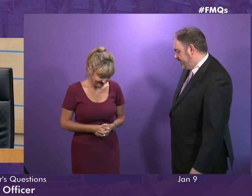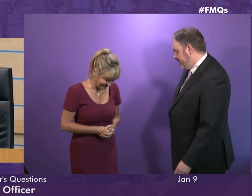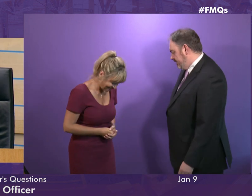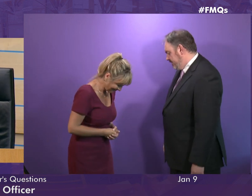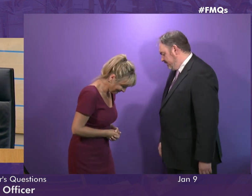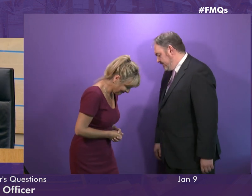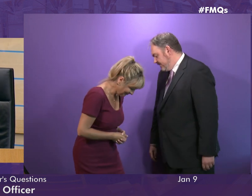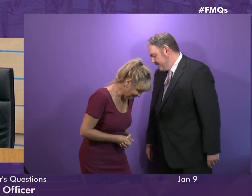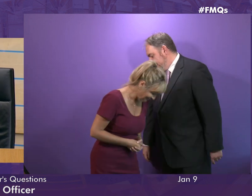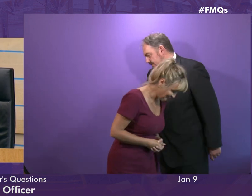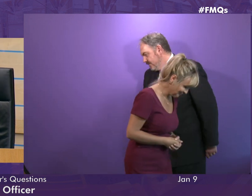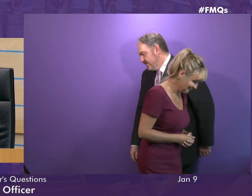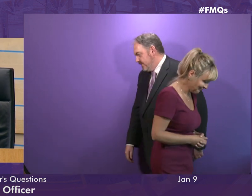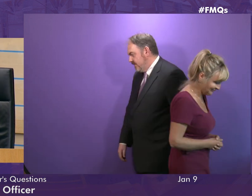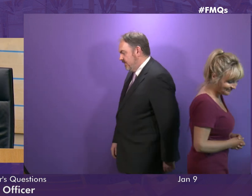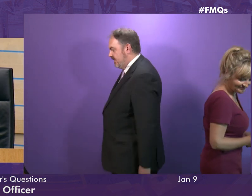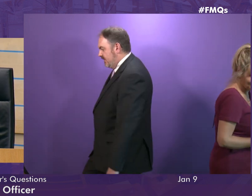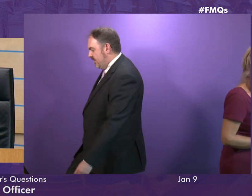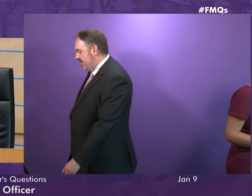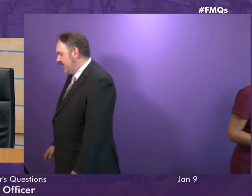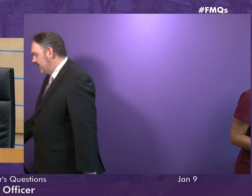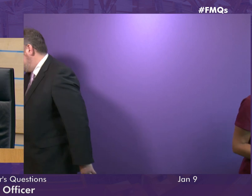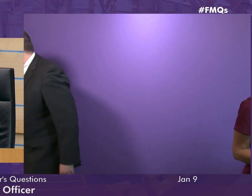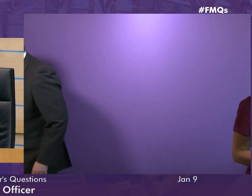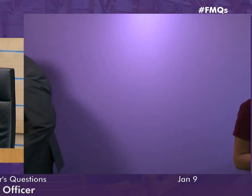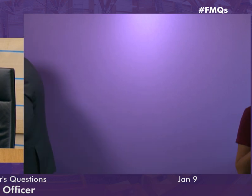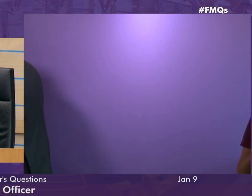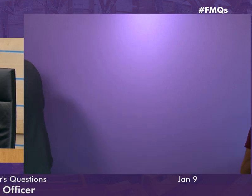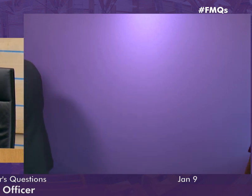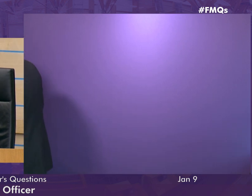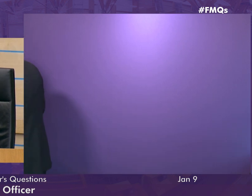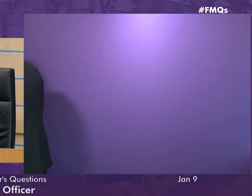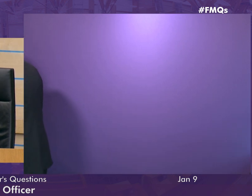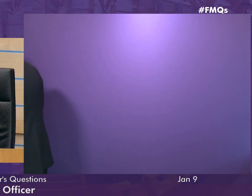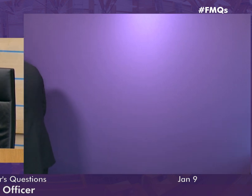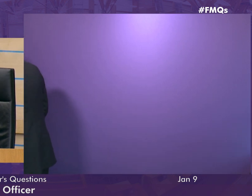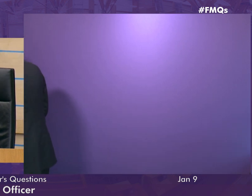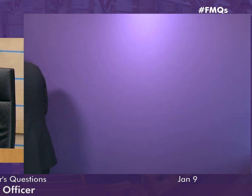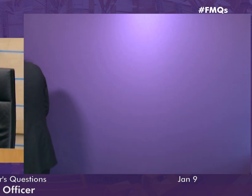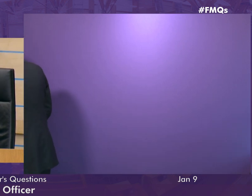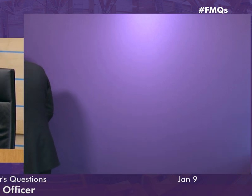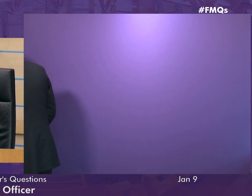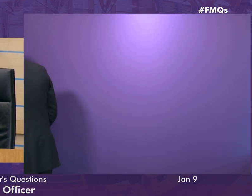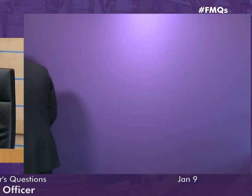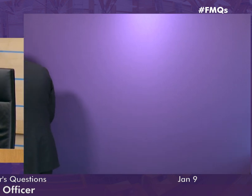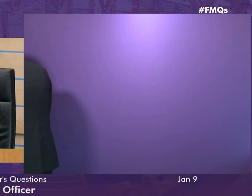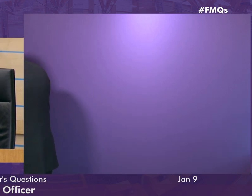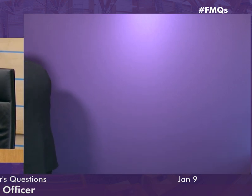on the Commonwealth War Graves Commission. We will have a short suspension to allow the gallery to clear and members and ministers to change seats.